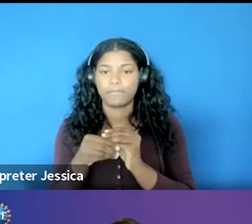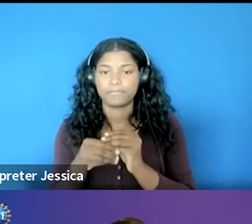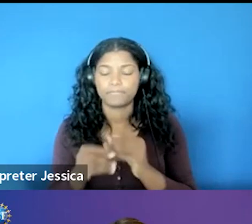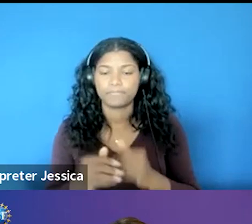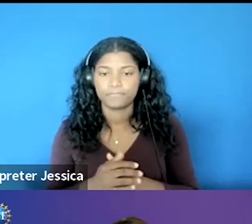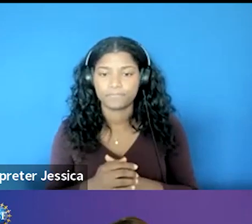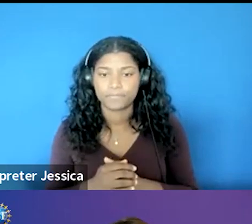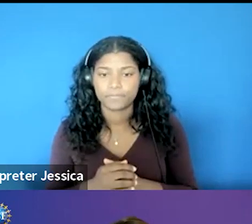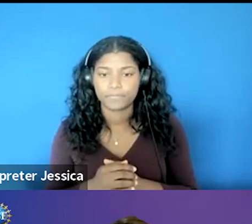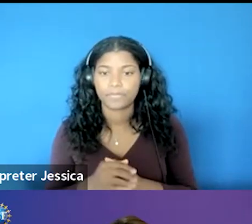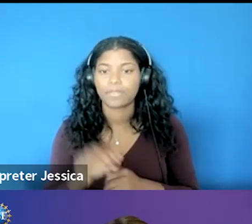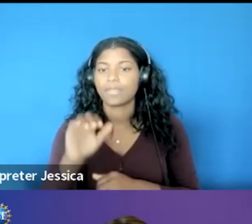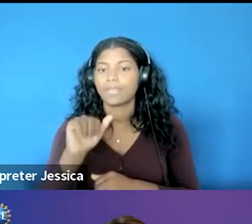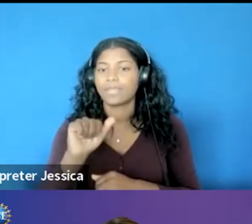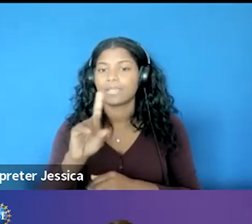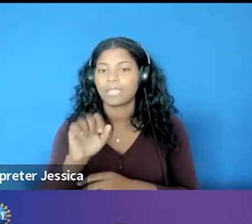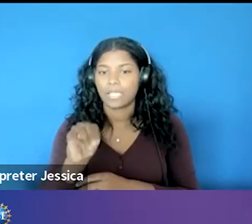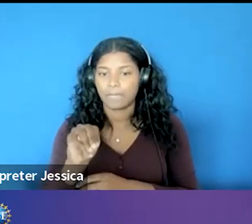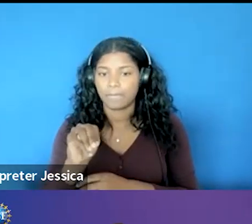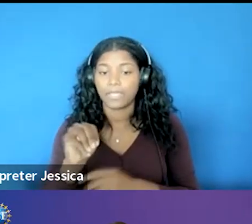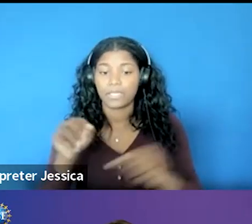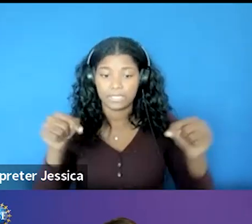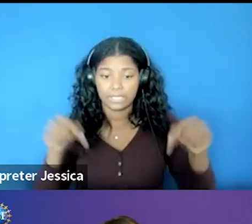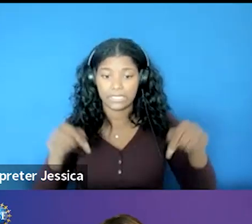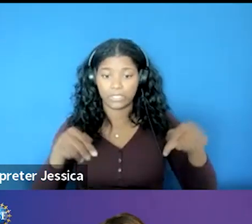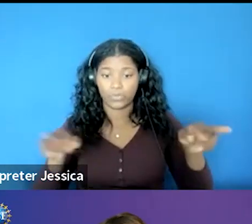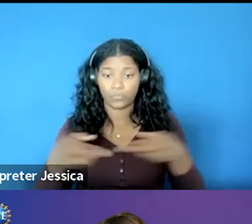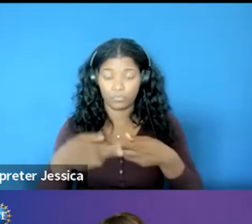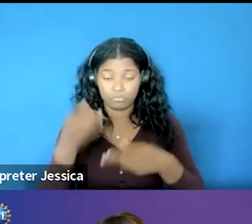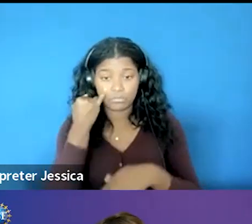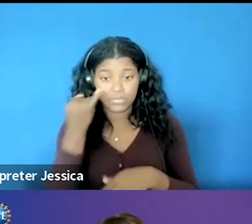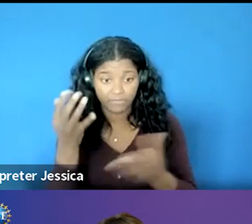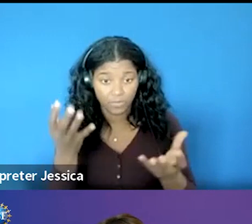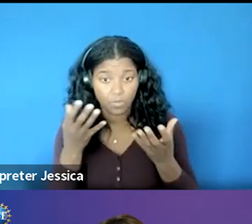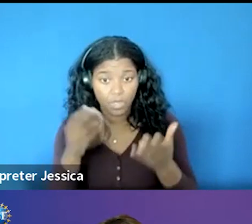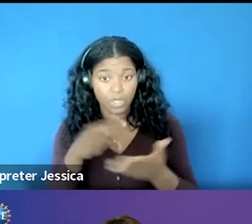Leslie Rissler: So the administrators in the room, if you want program officers to come